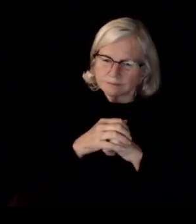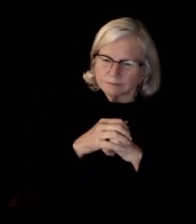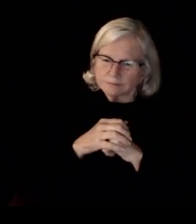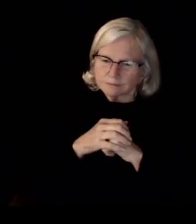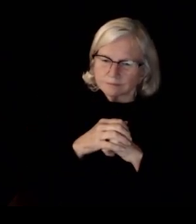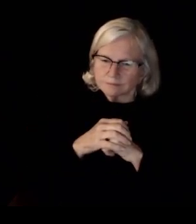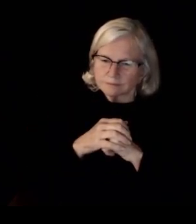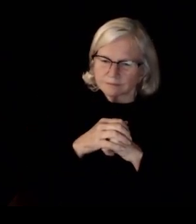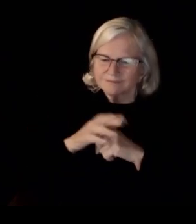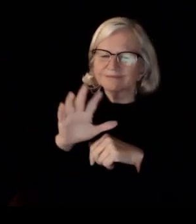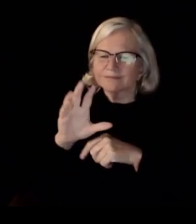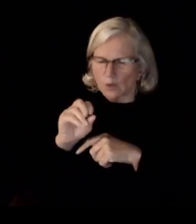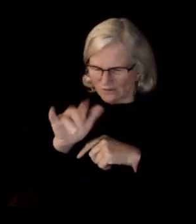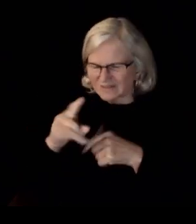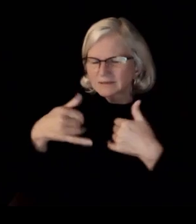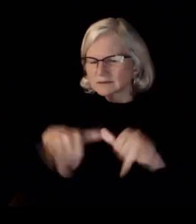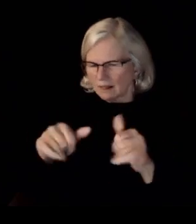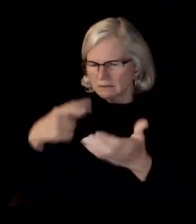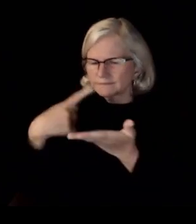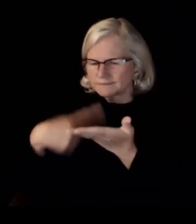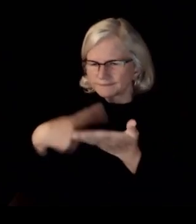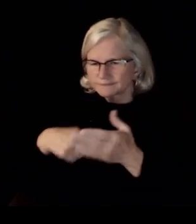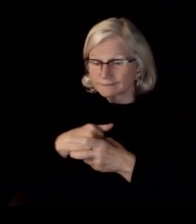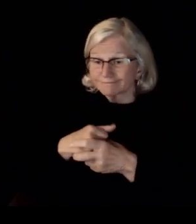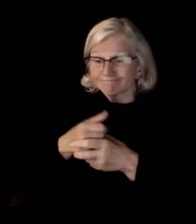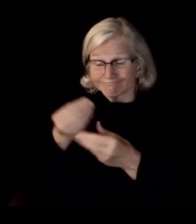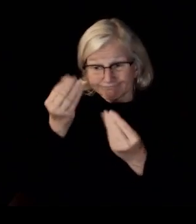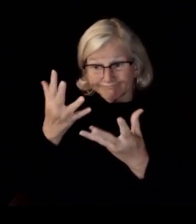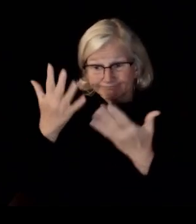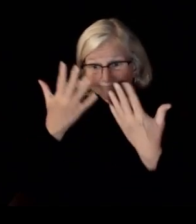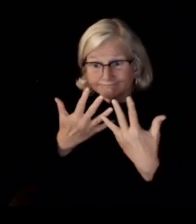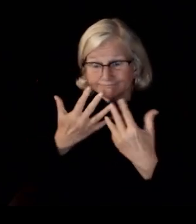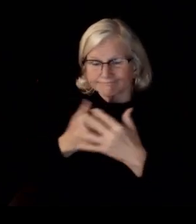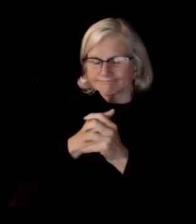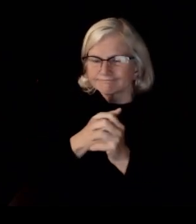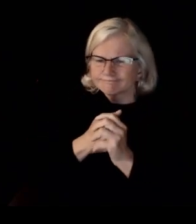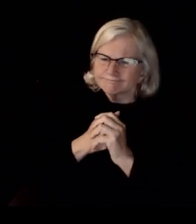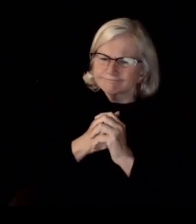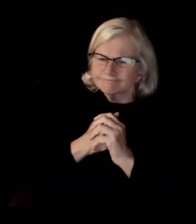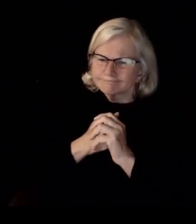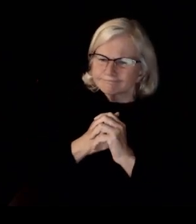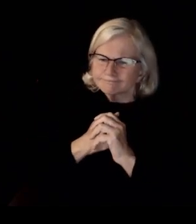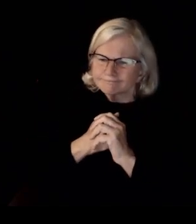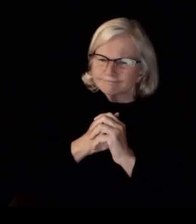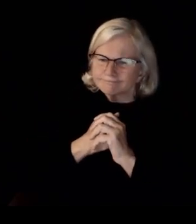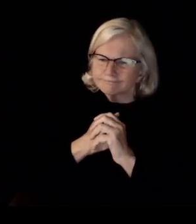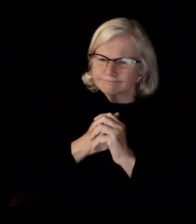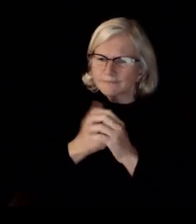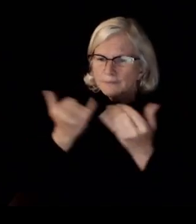sadly different. Earlier today we sent an alert to health care providers in response